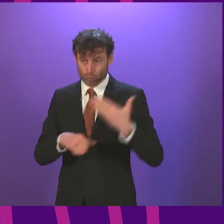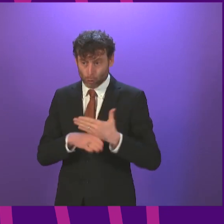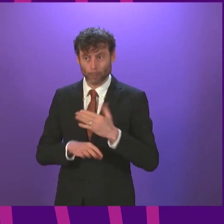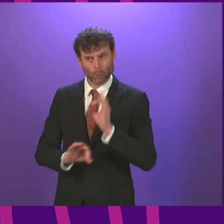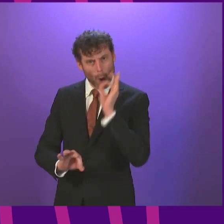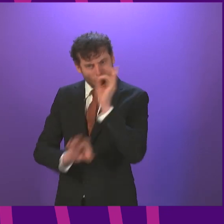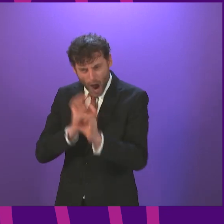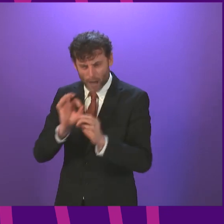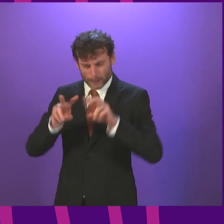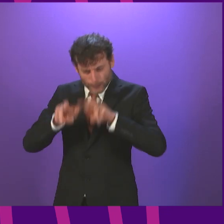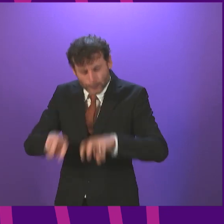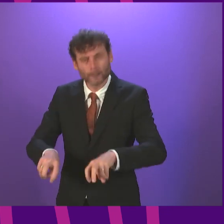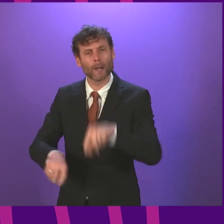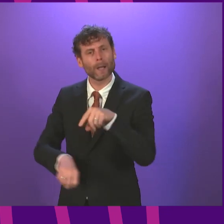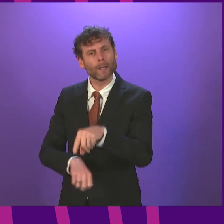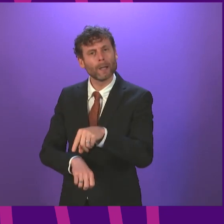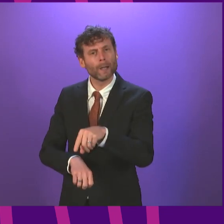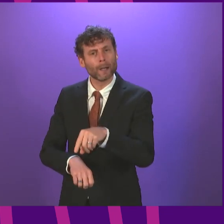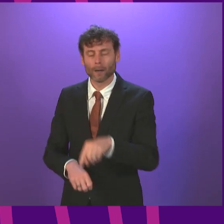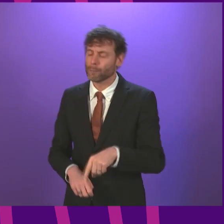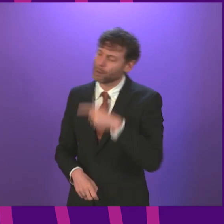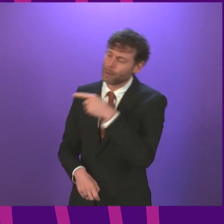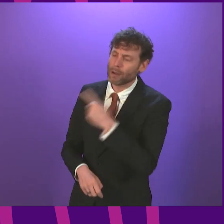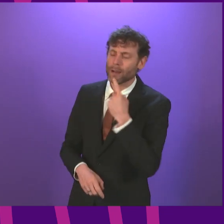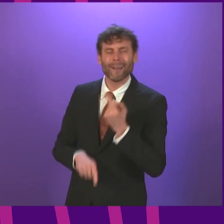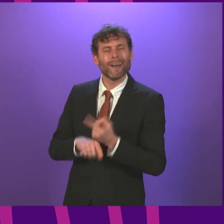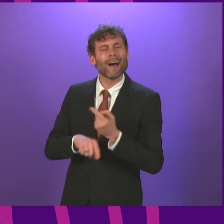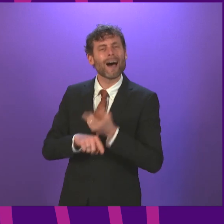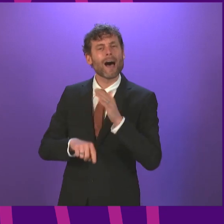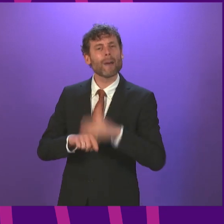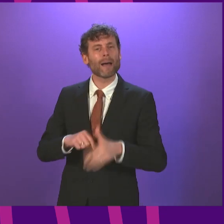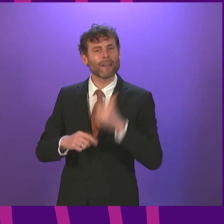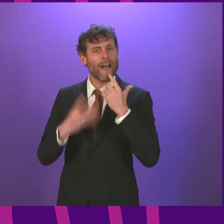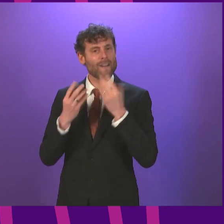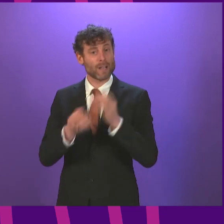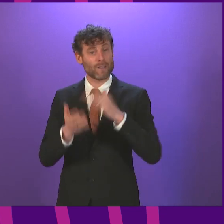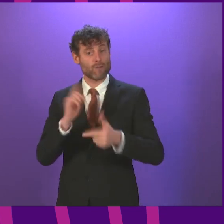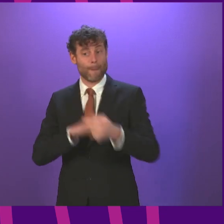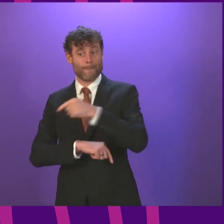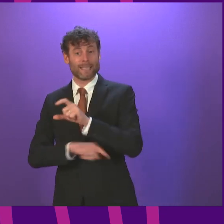Ruth Davidson talks about advice in the early part of December. One of the things that I